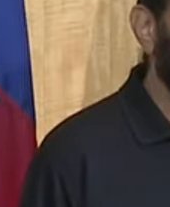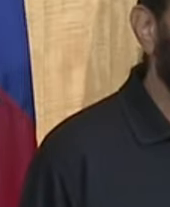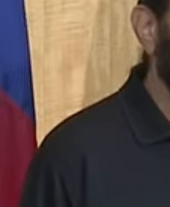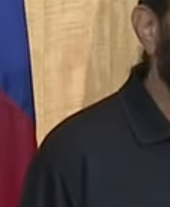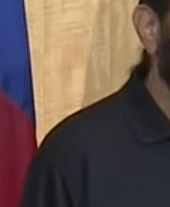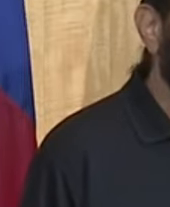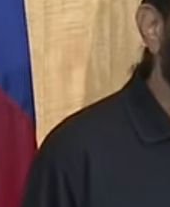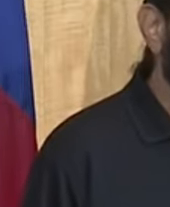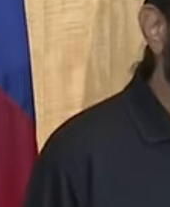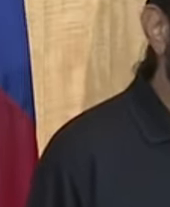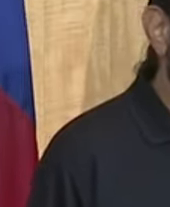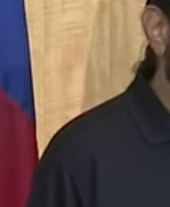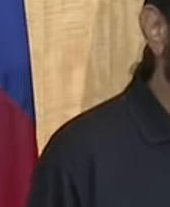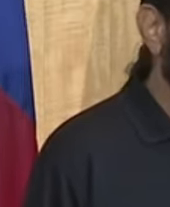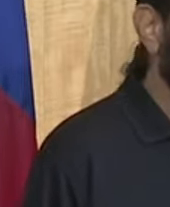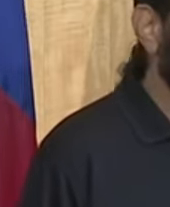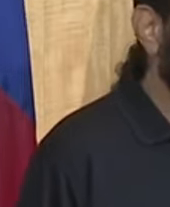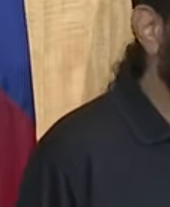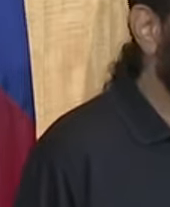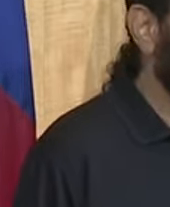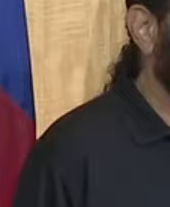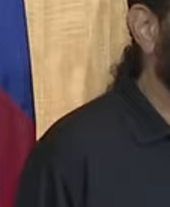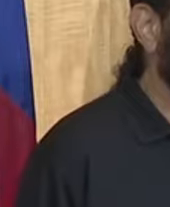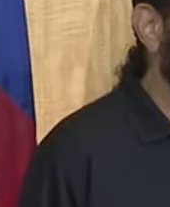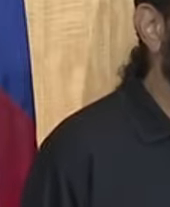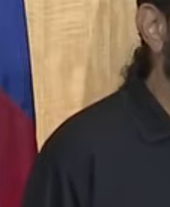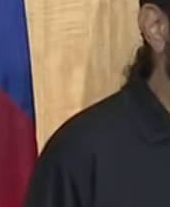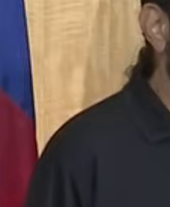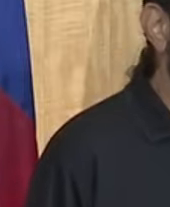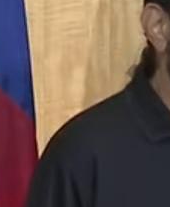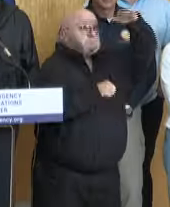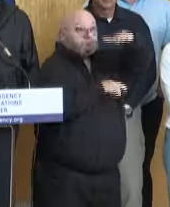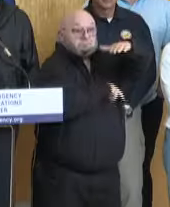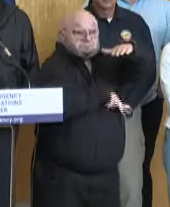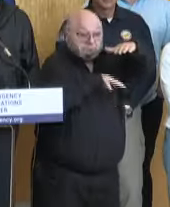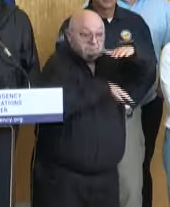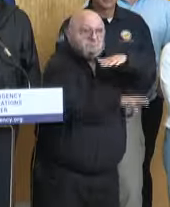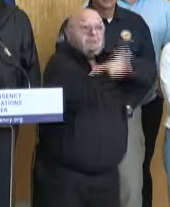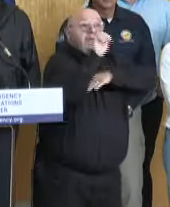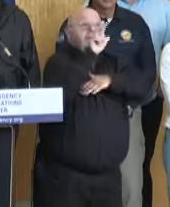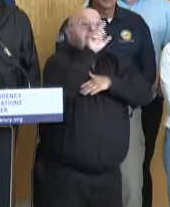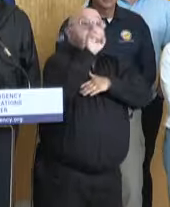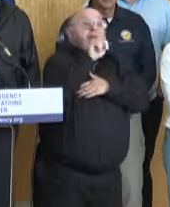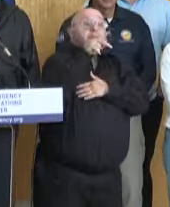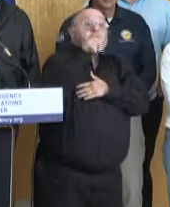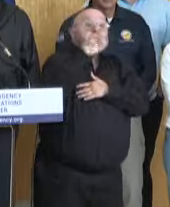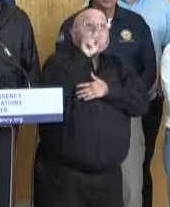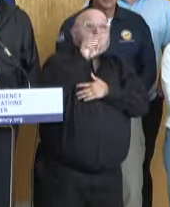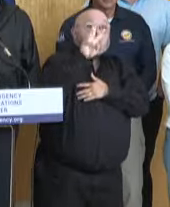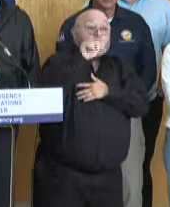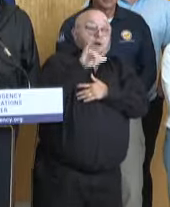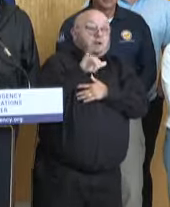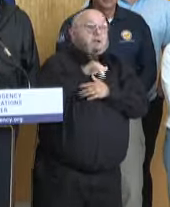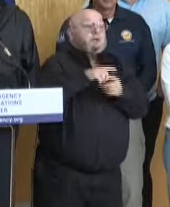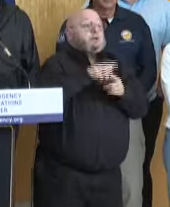ÚN TENEMOS AGUAS ALTAS. PORQUE EN NUESTRA CIUDAD, TENEMOS ÚN PROBLEMAS DE